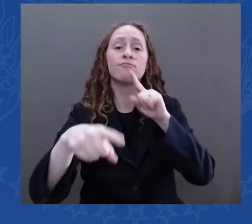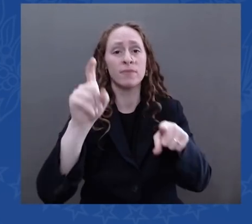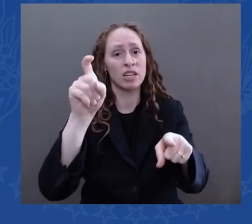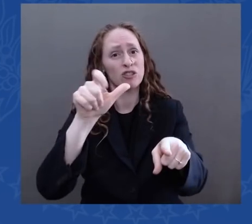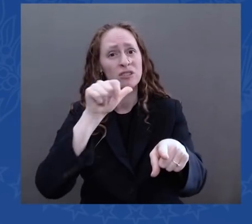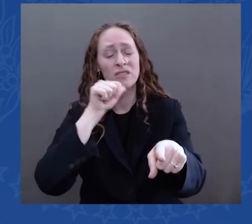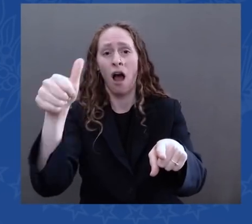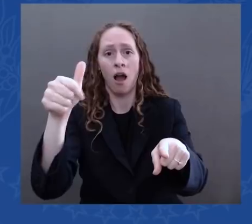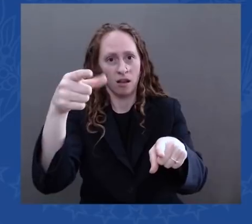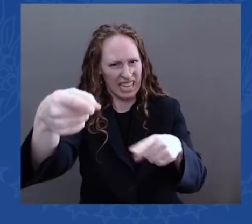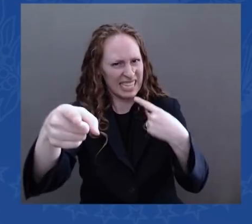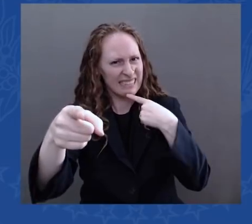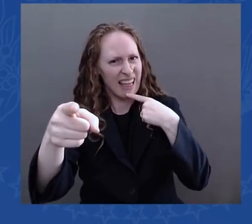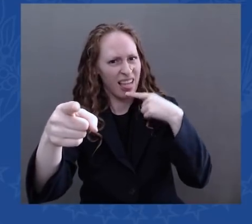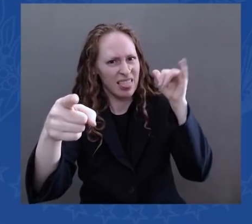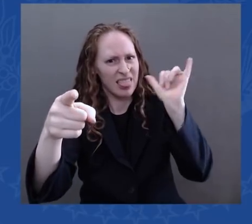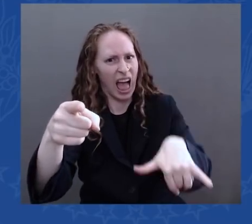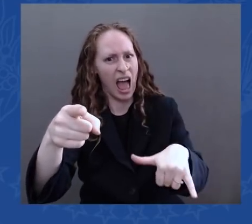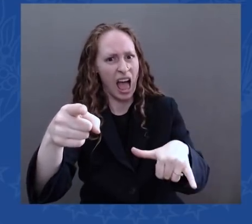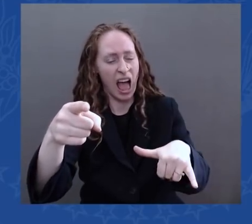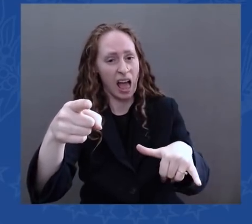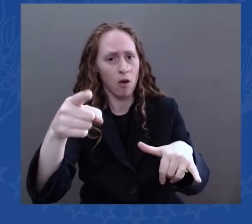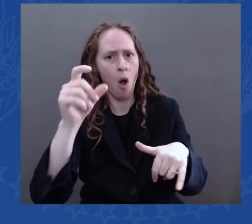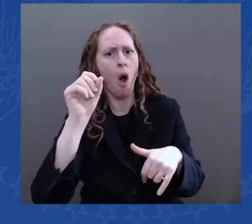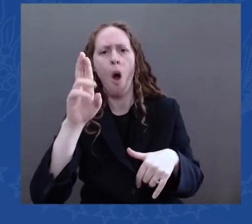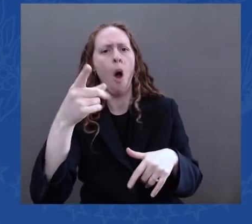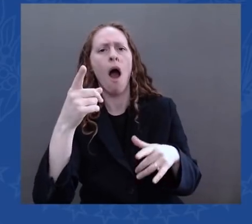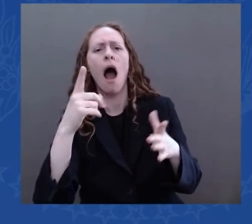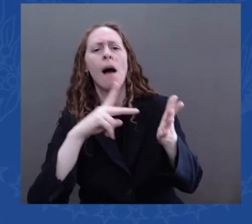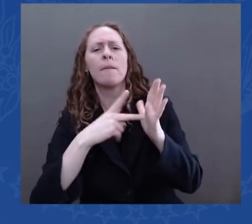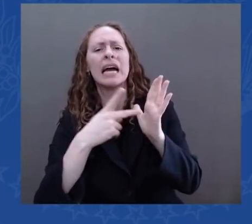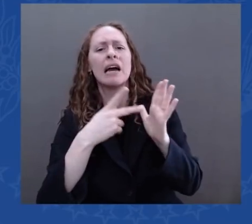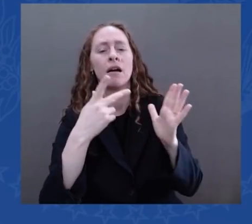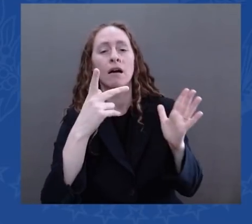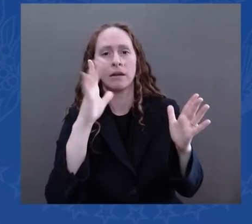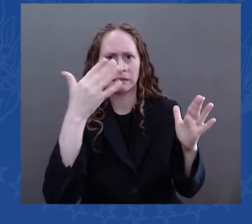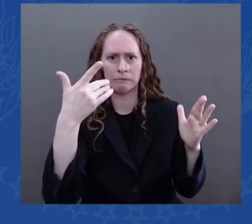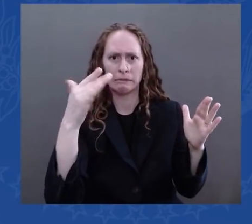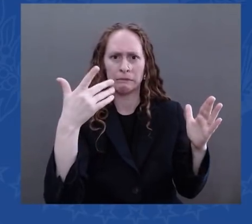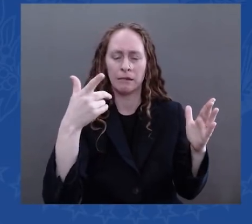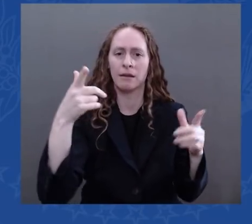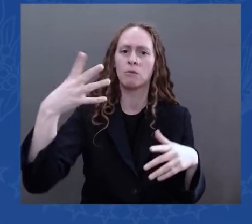The President: Well, you asked three different questions, and I'll answer them all. Number one, I'm not walking anything back.